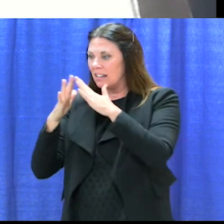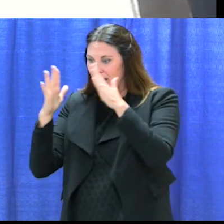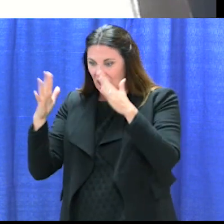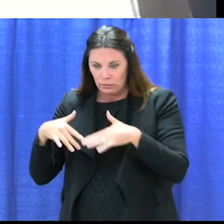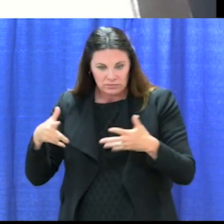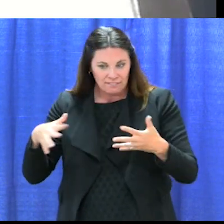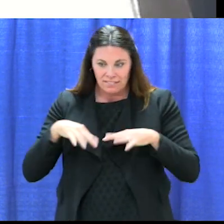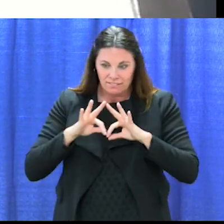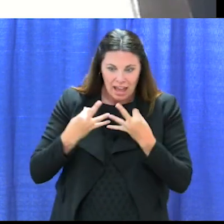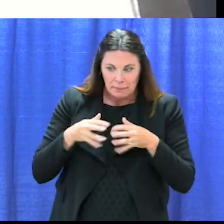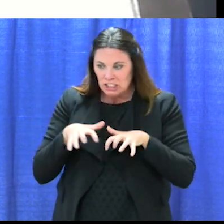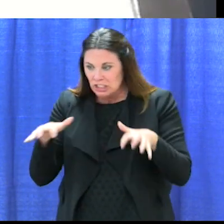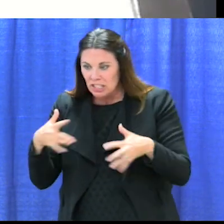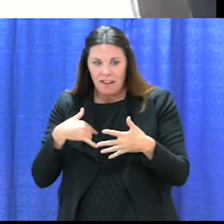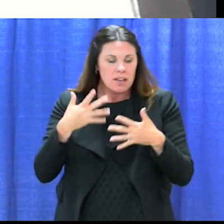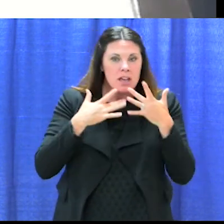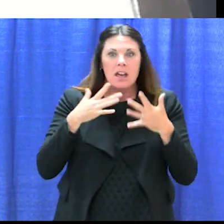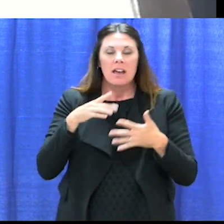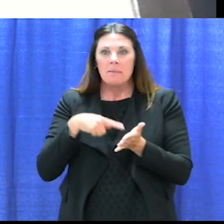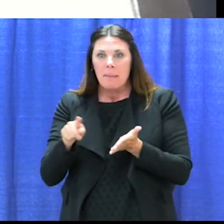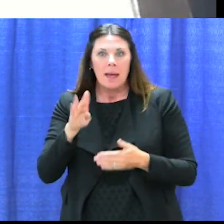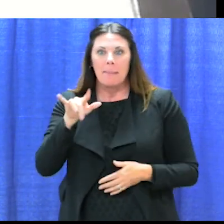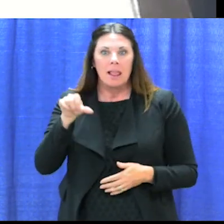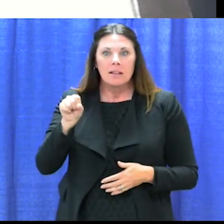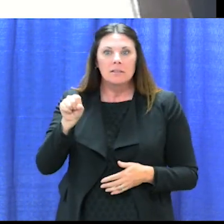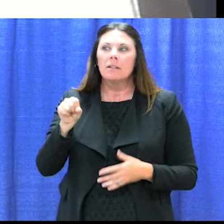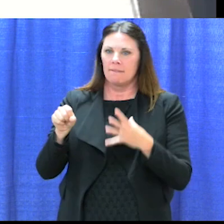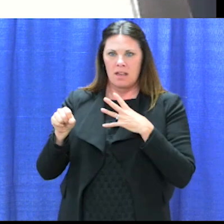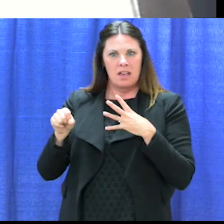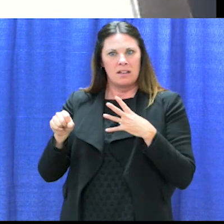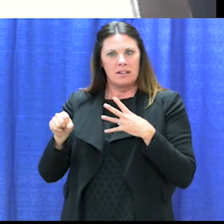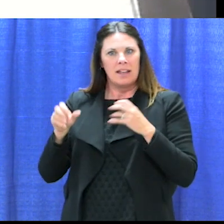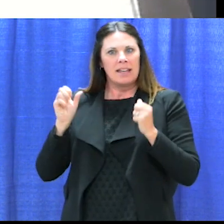us a call and we have billing relief for folks for 60 days.